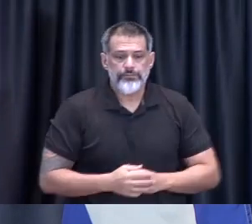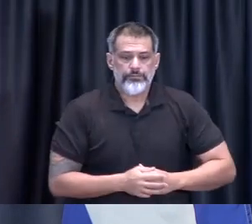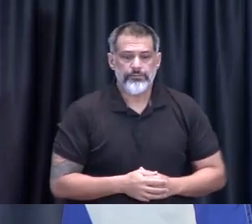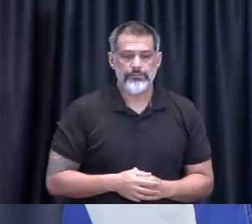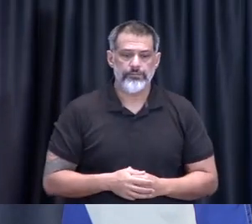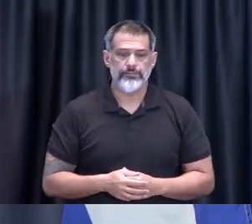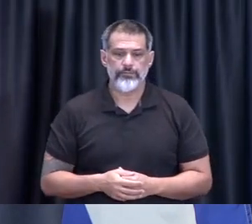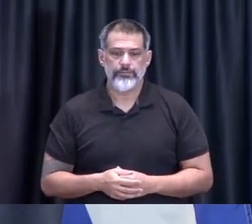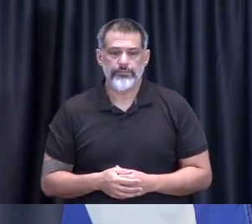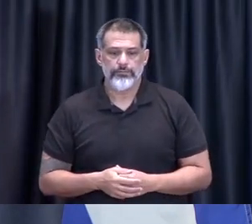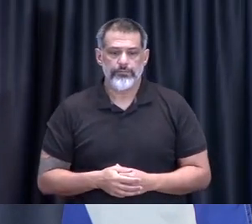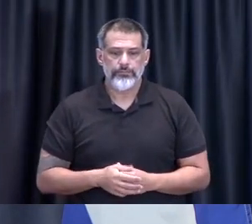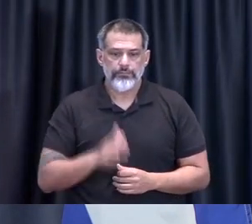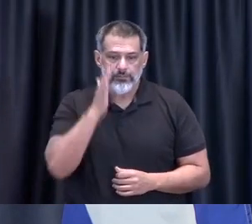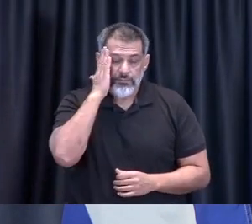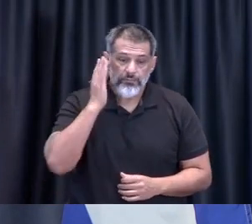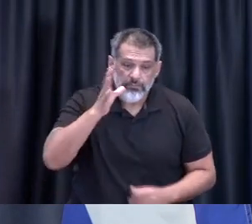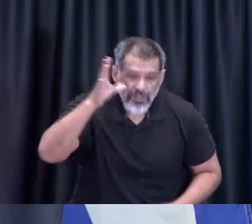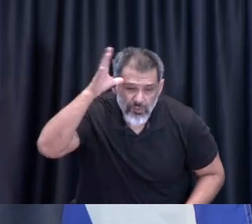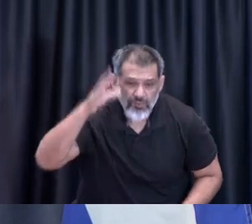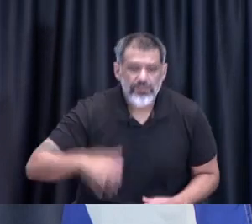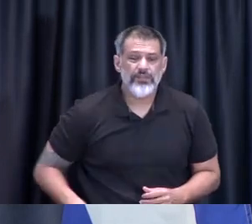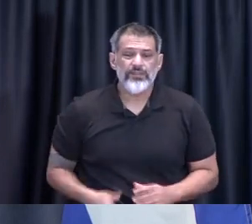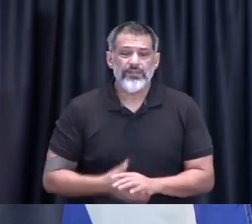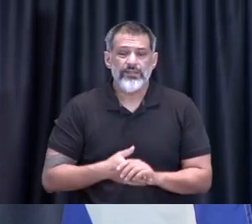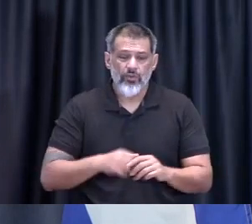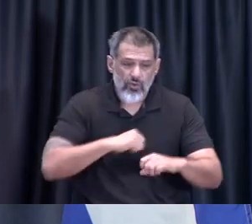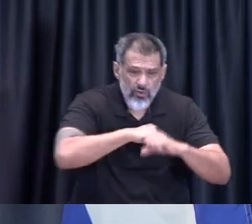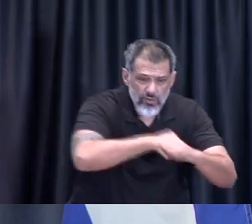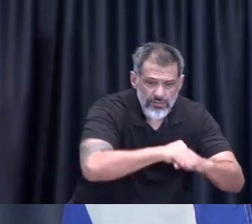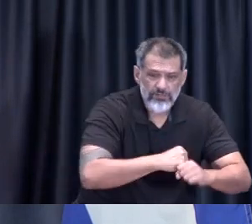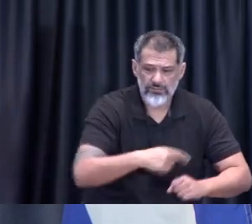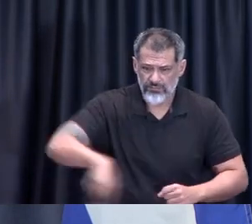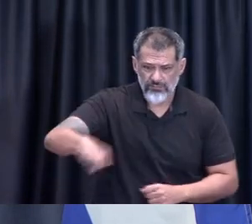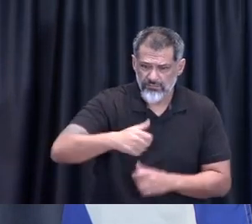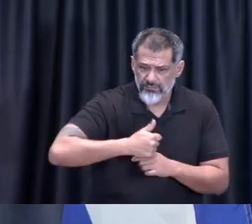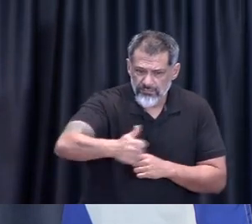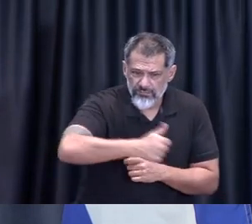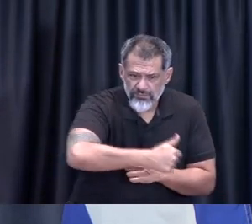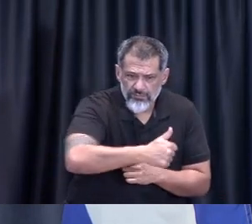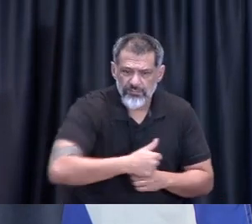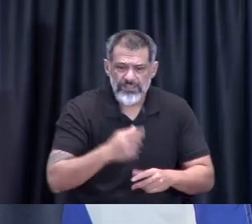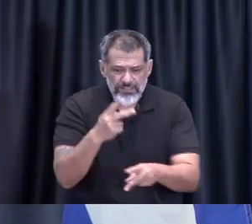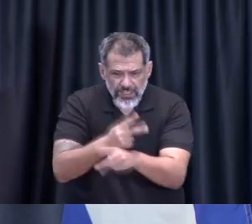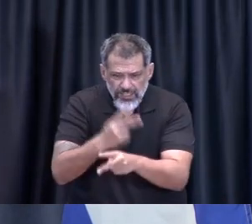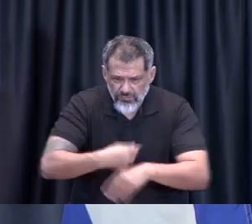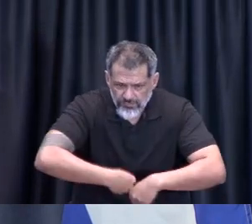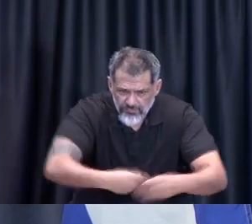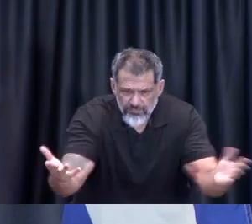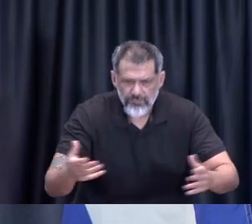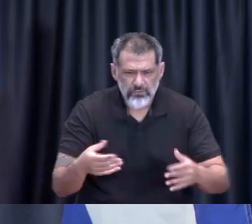their caregivers, their guardians so that they are able to be informed and can make a good decision.